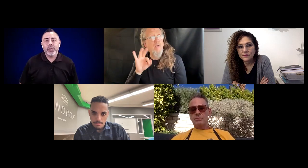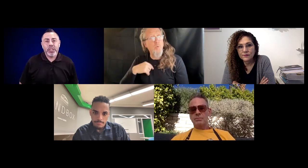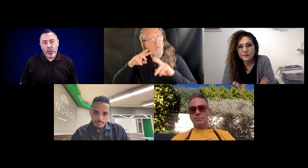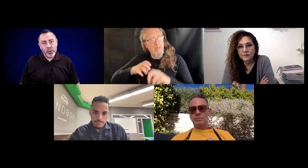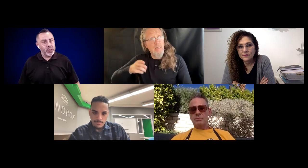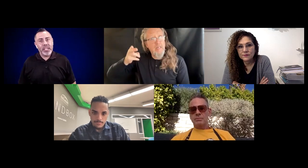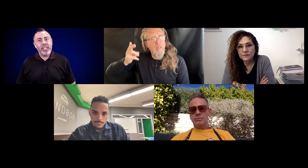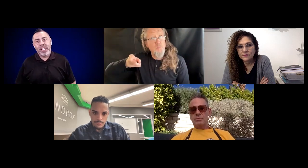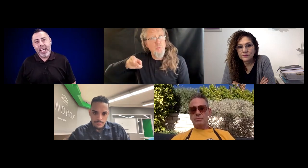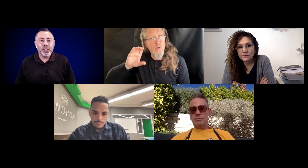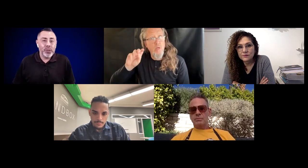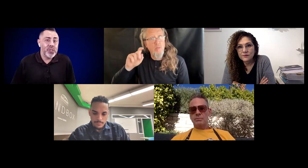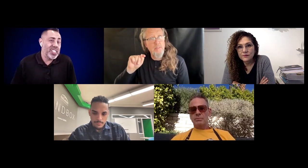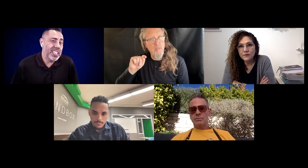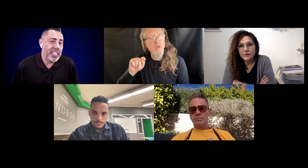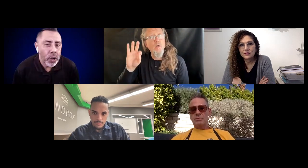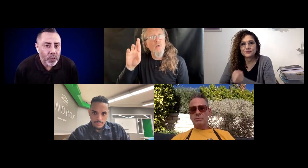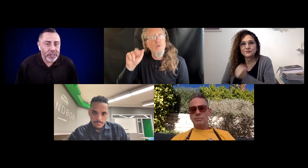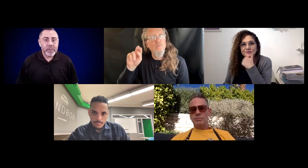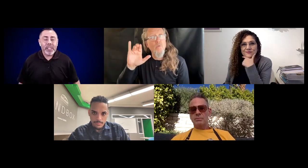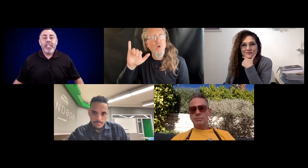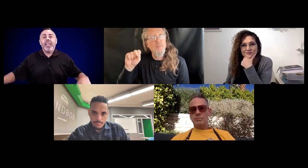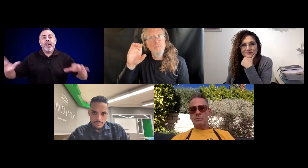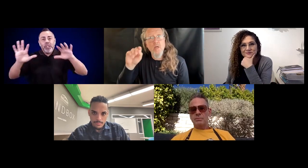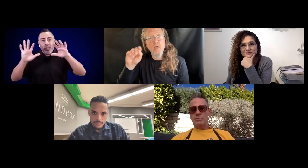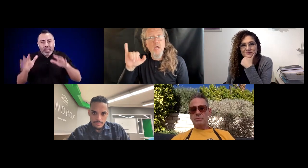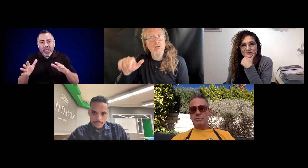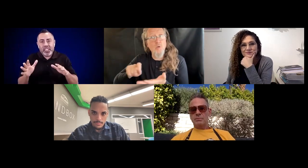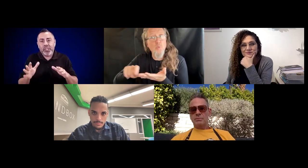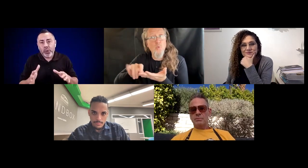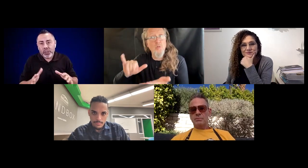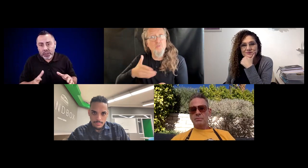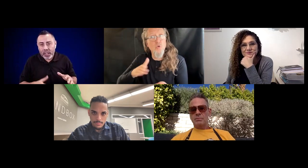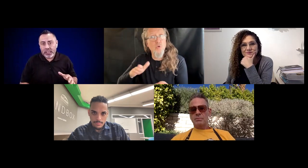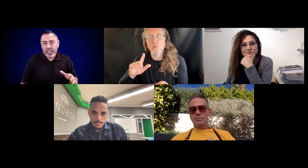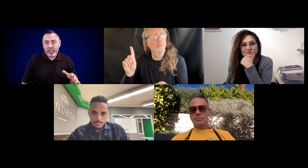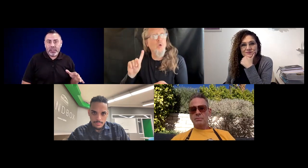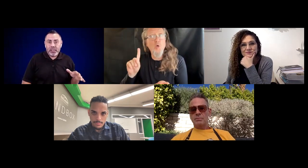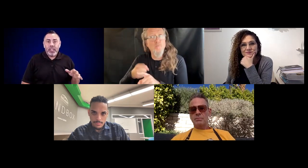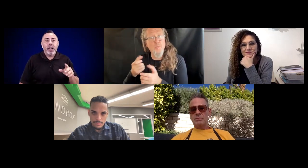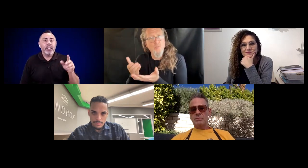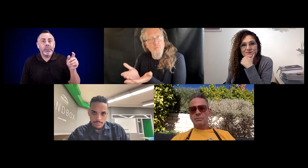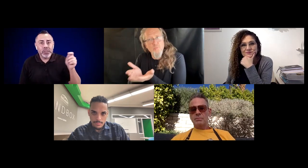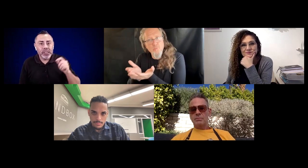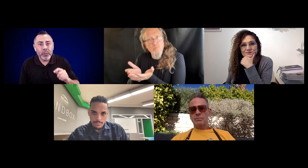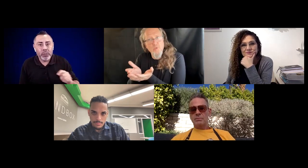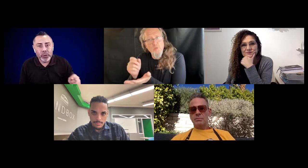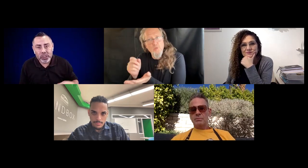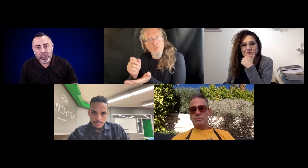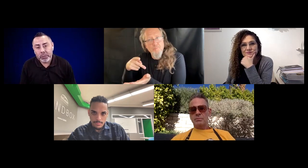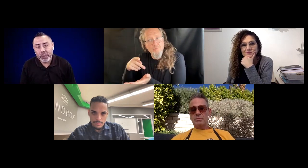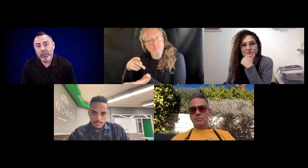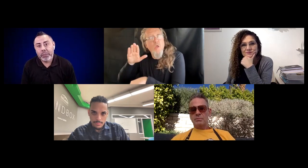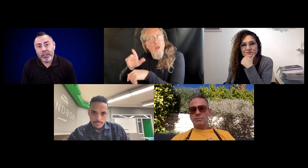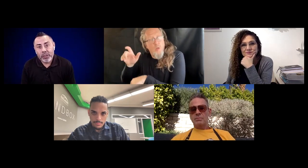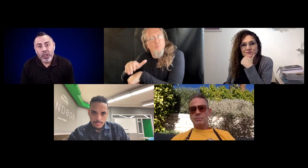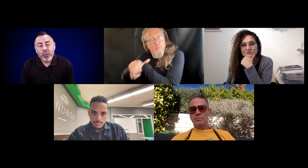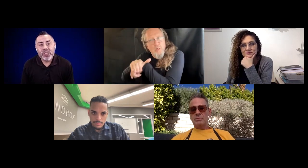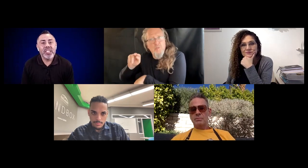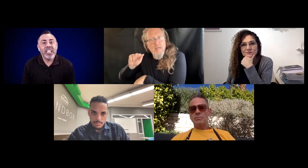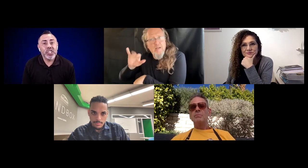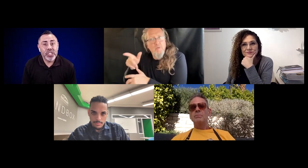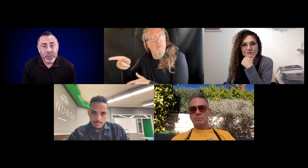It starts with Oh say can you see. Right? If we look at the historical context, the person that wrote the Star Spangled Banner was sitting in a ship.